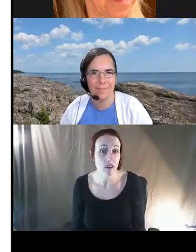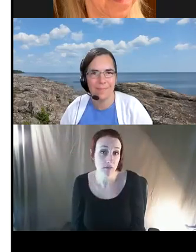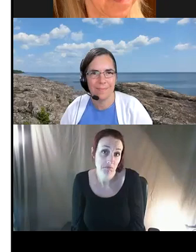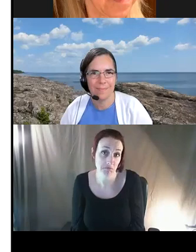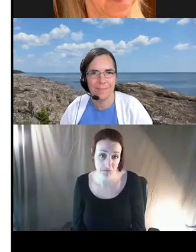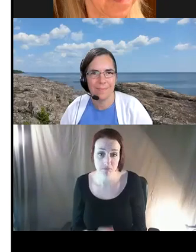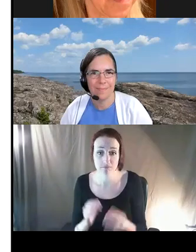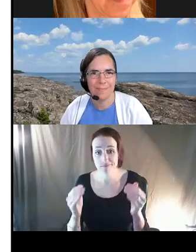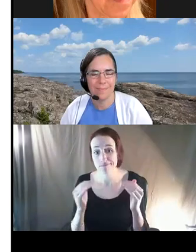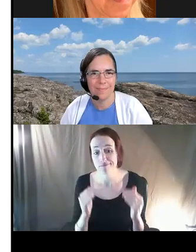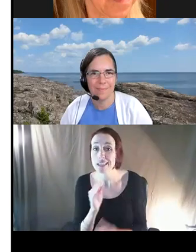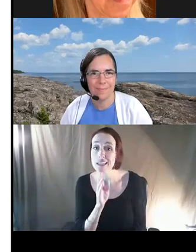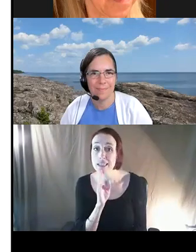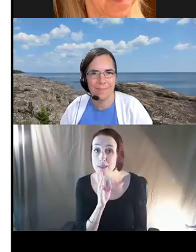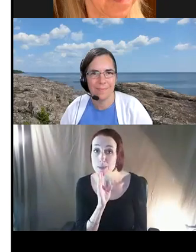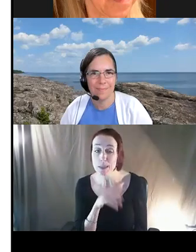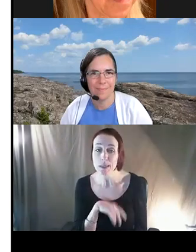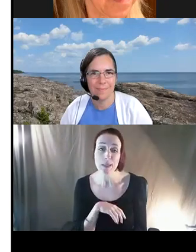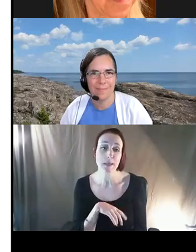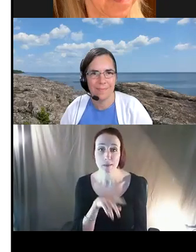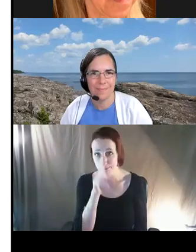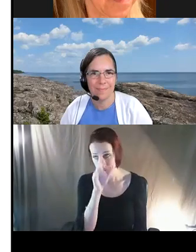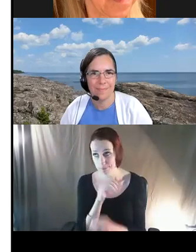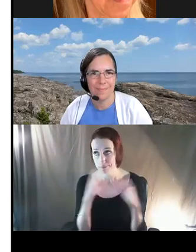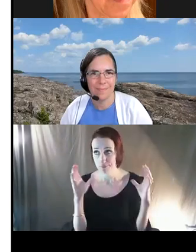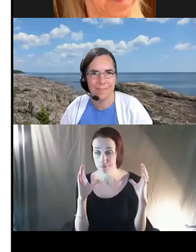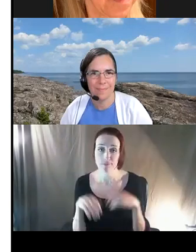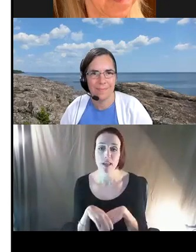Related to speaking as a form of input like when we